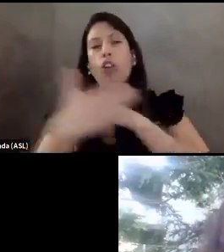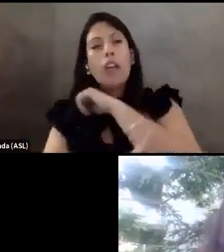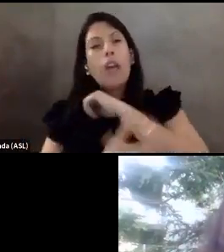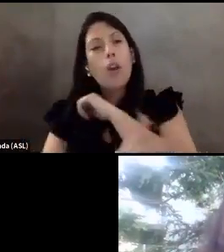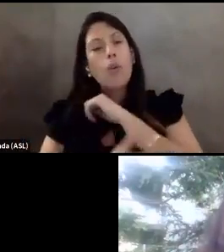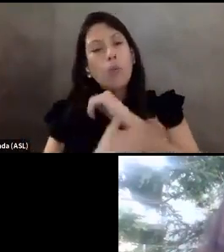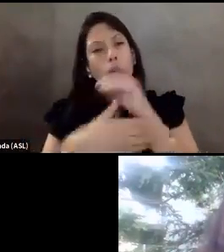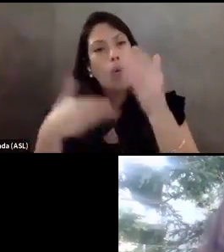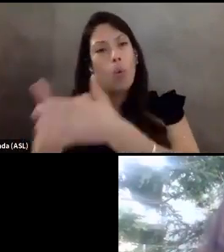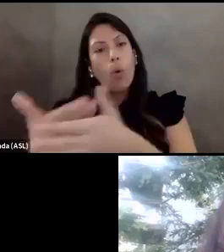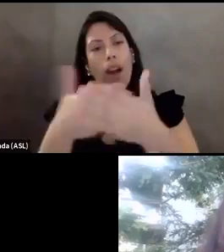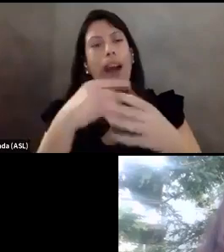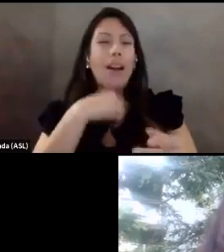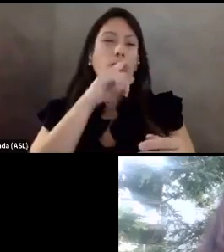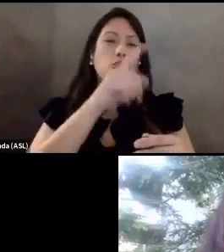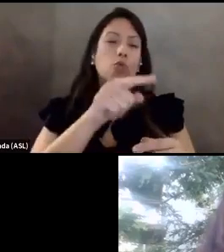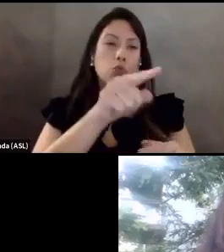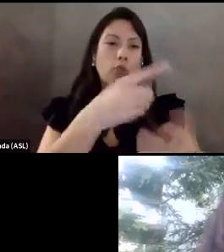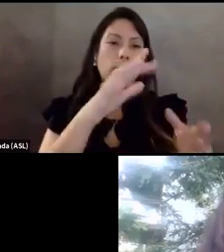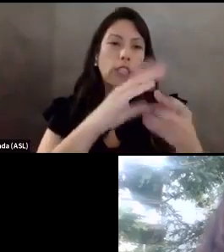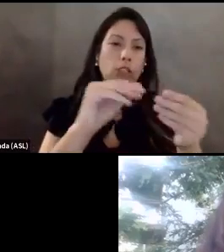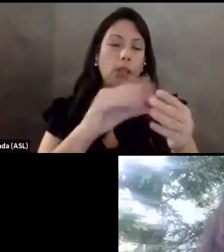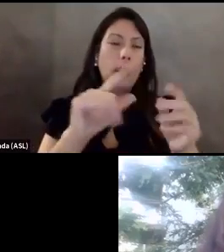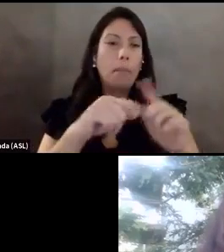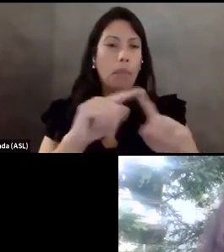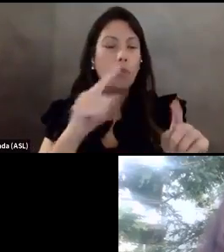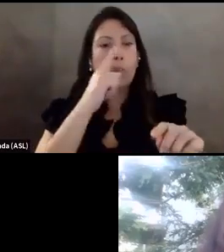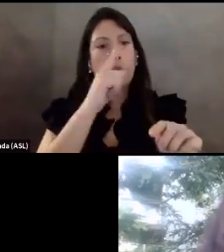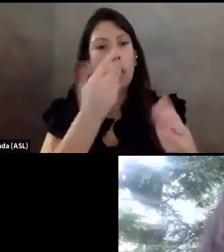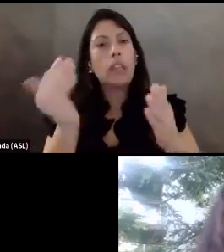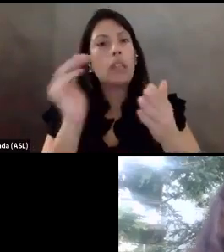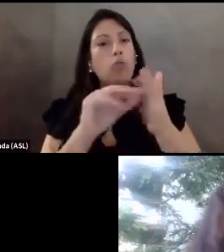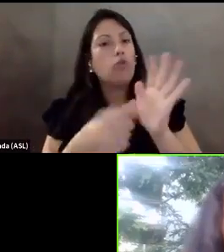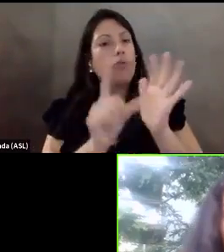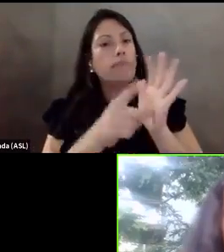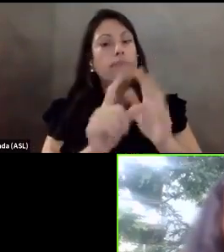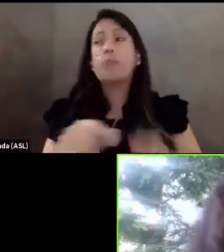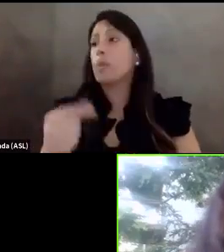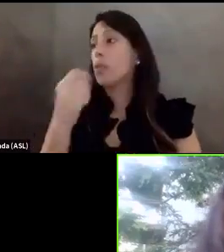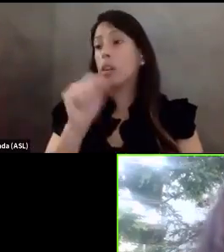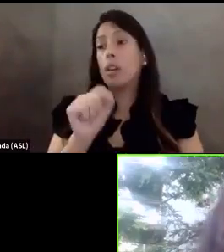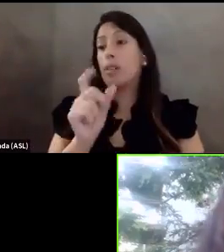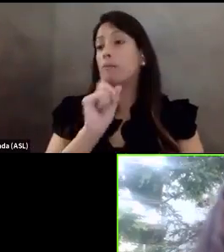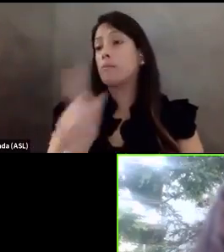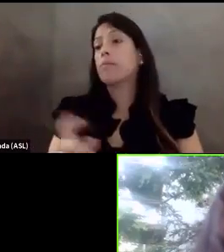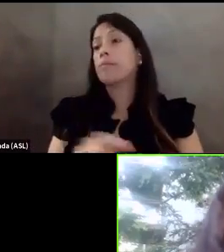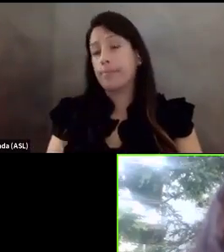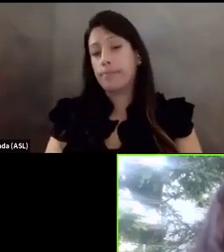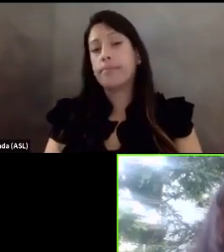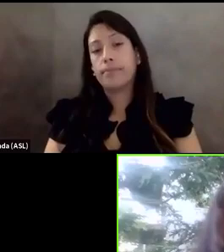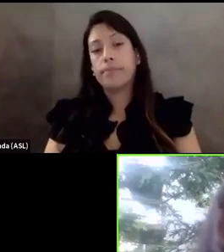might be helpful to our viewers to if you go over that again. Yeah, sure. I mean, there's a lot of things that set